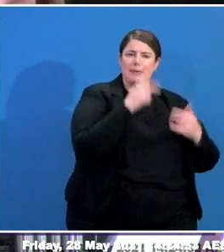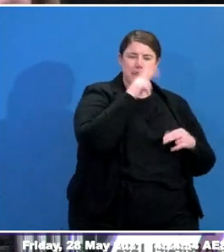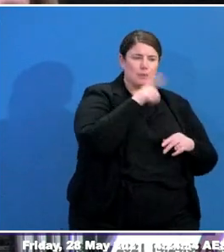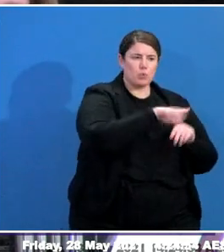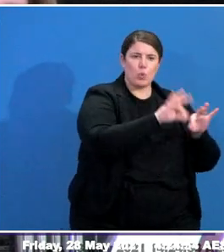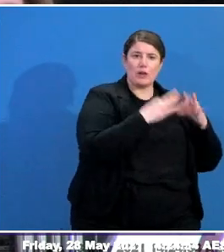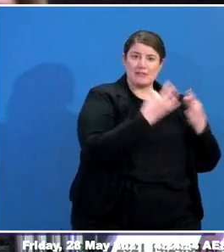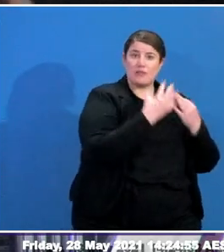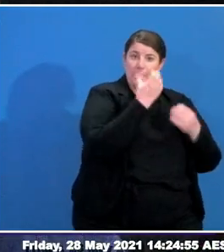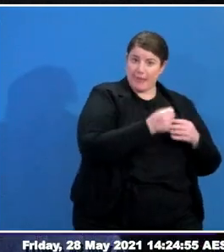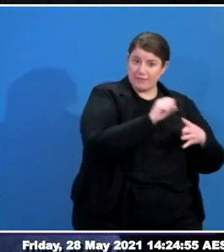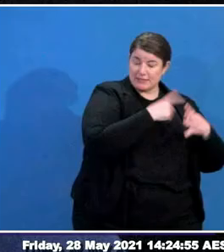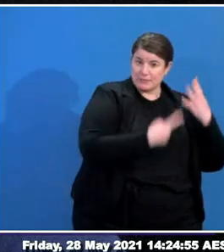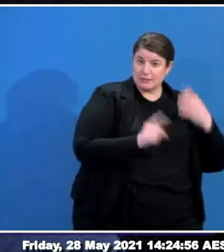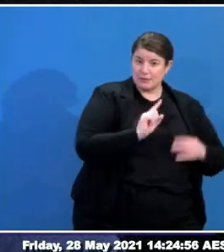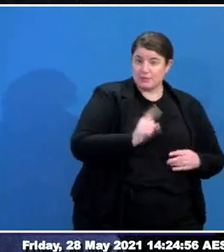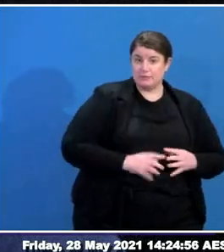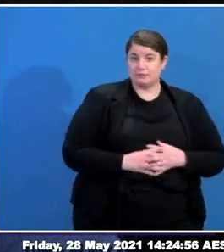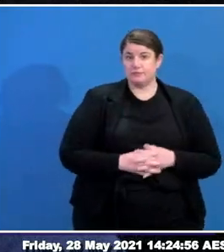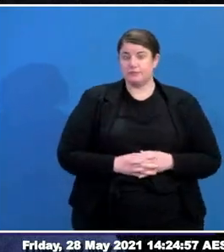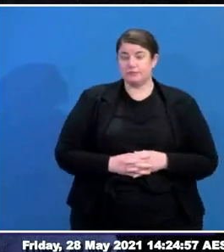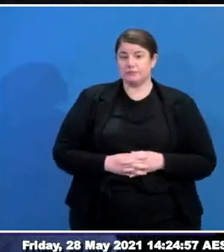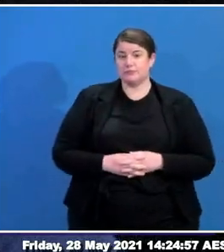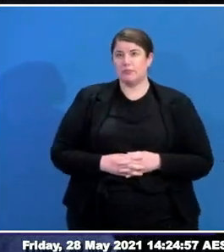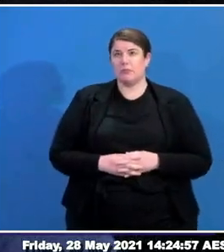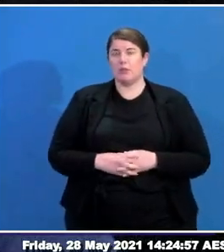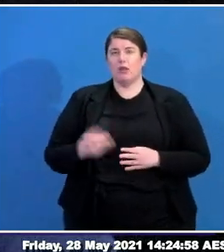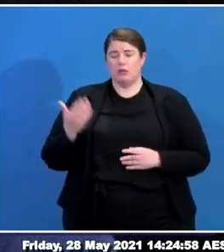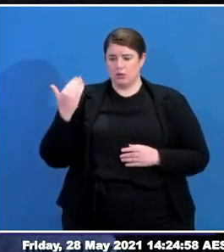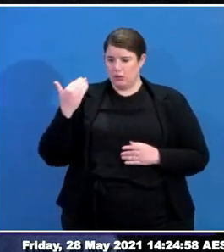your workforce identify in that way? The most recent statistics would have come out of